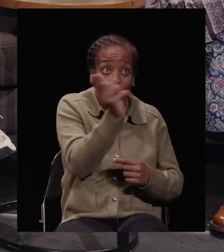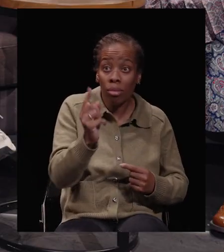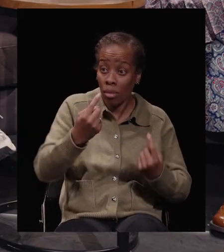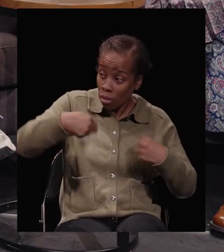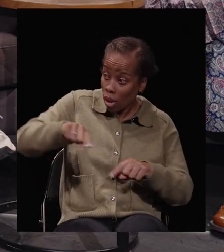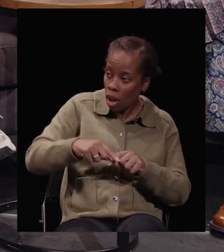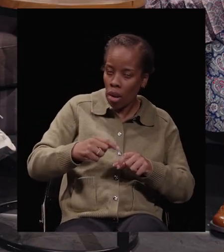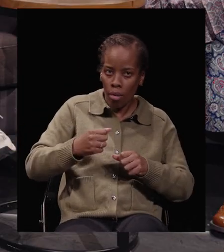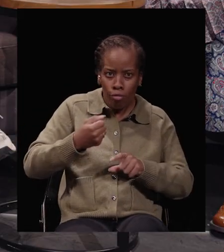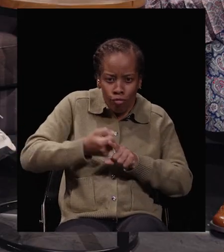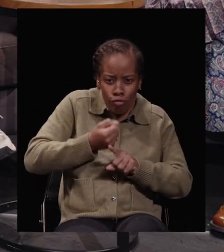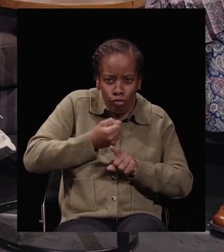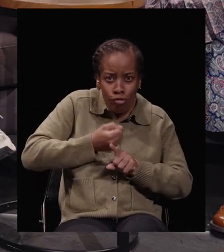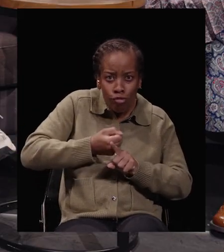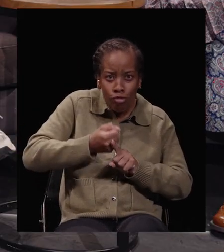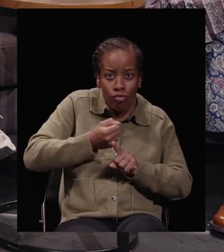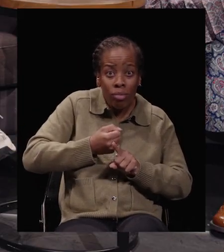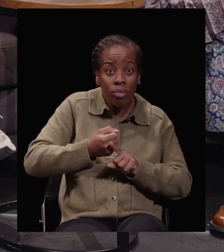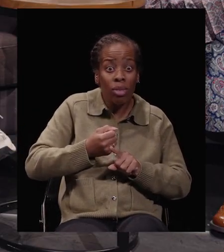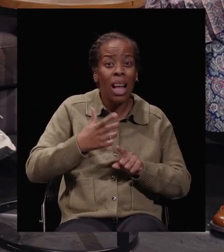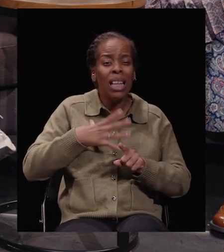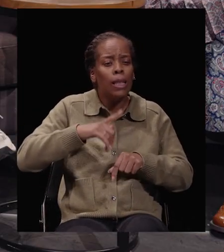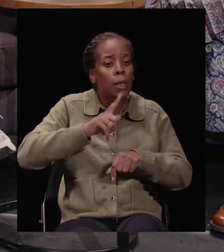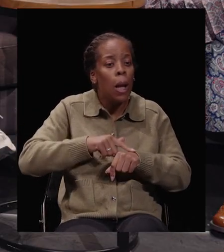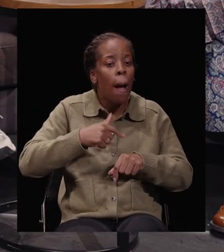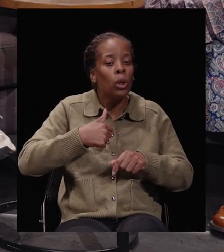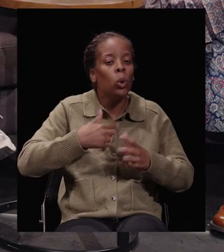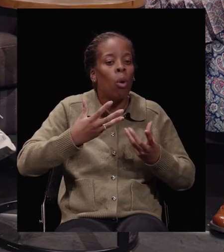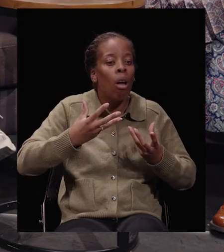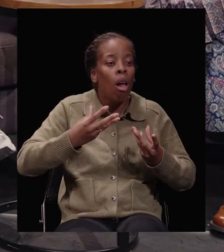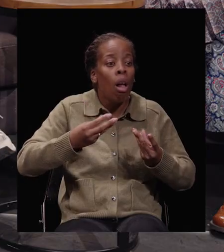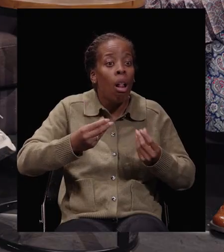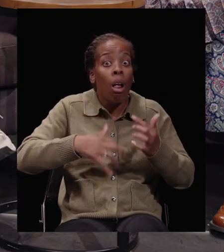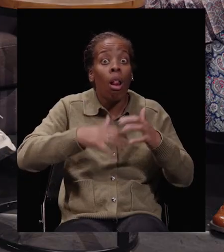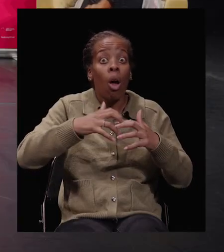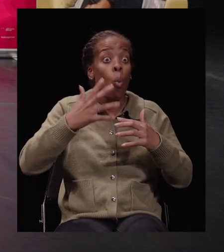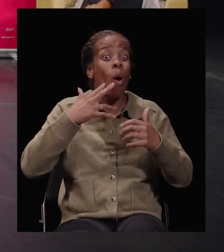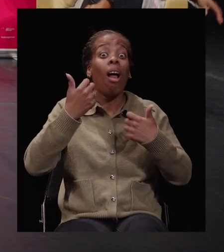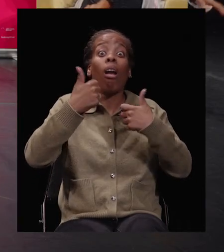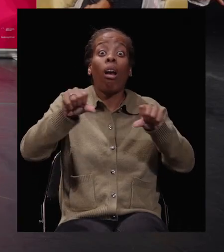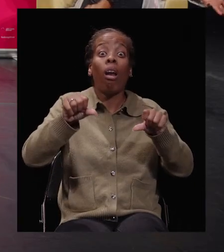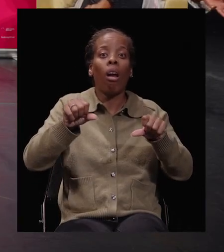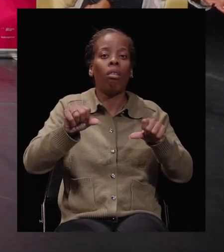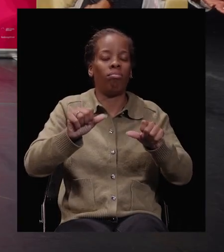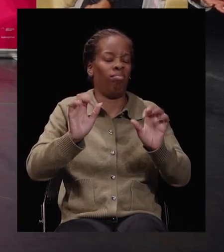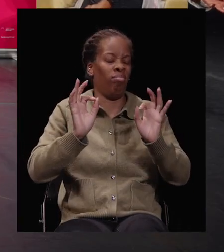that we do, it takes time to seep in, but when it does, it's untouchable and it's very valuable. As my daddy used to say,